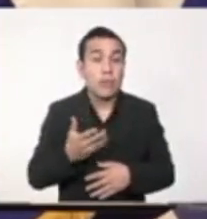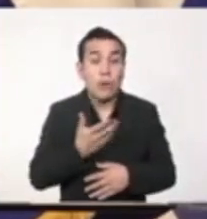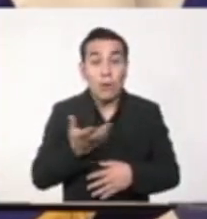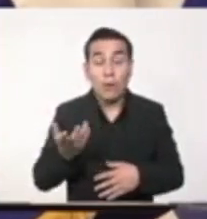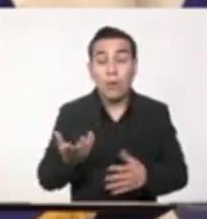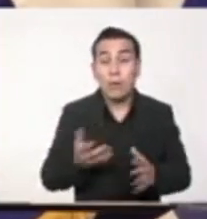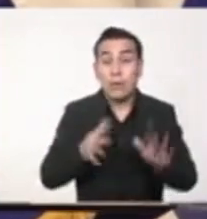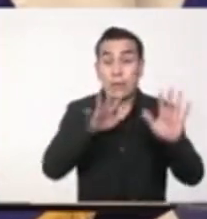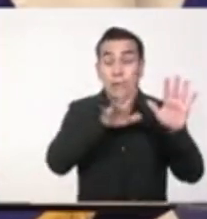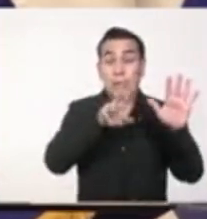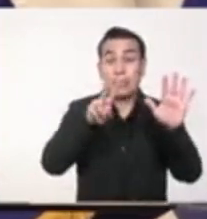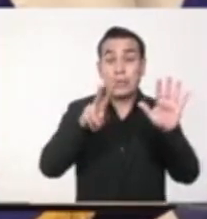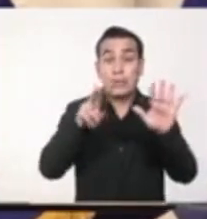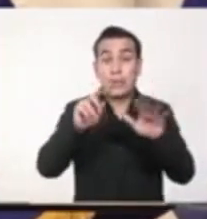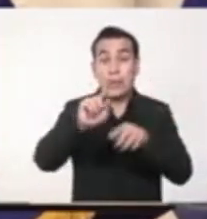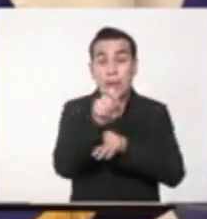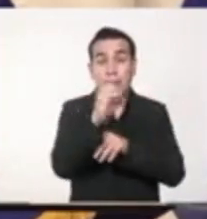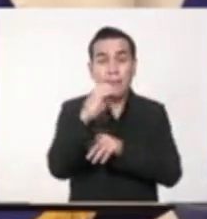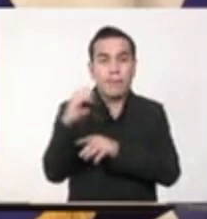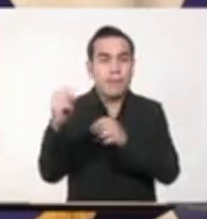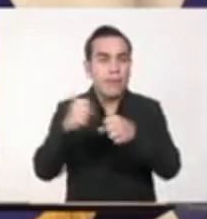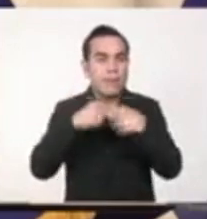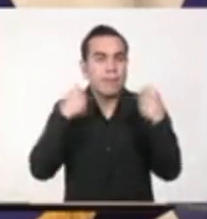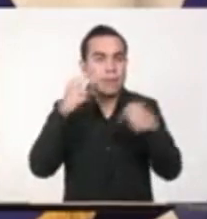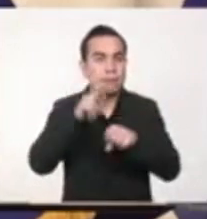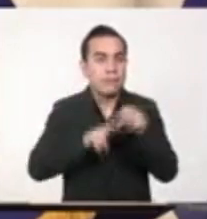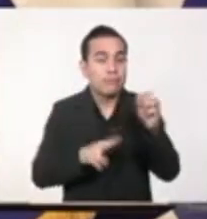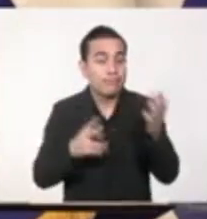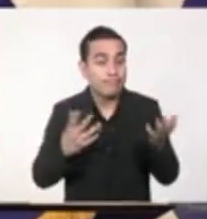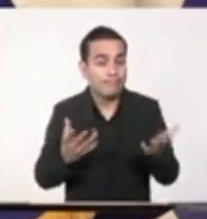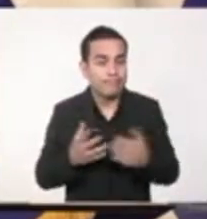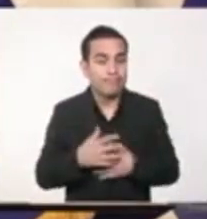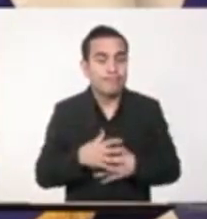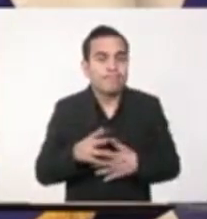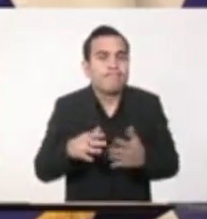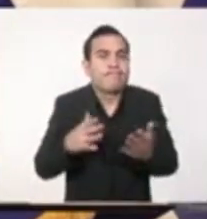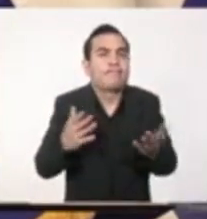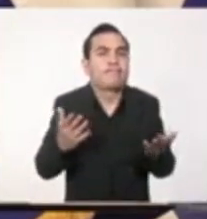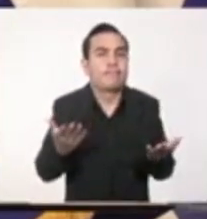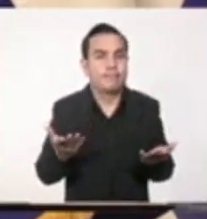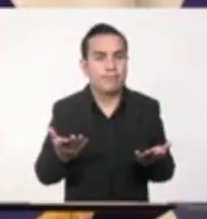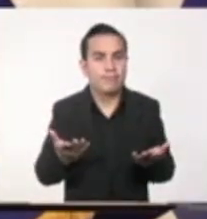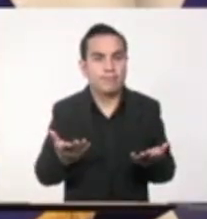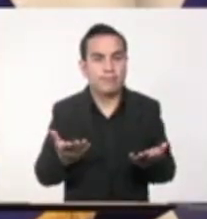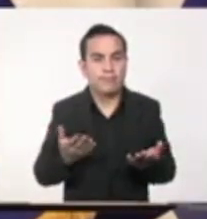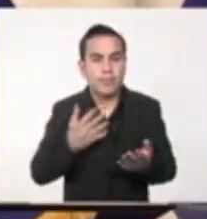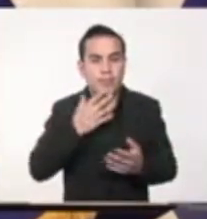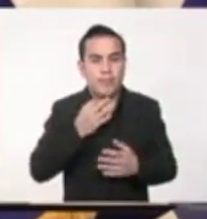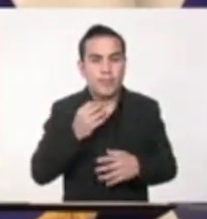seventeen billion. So if you guys follow us